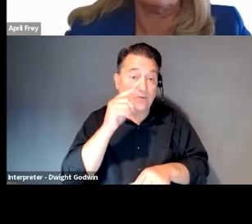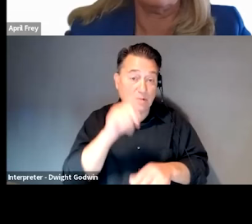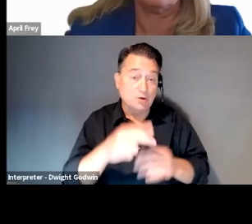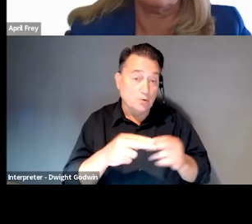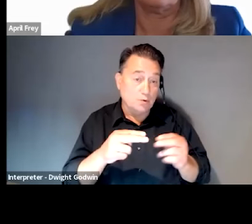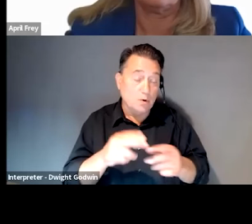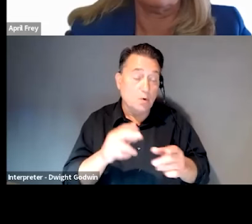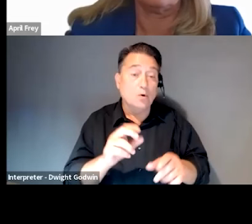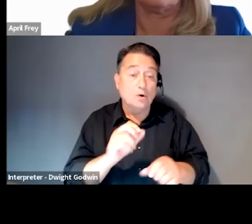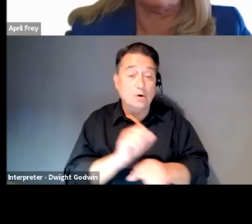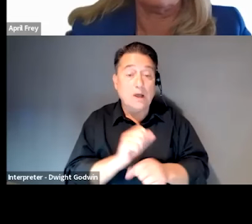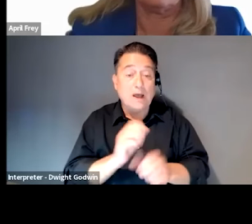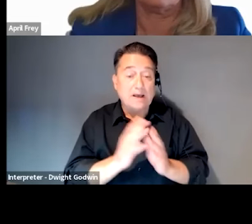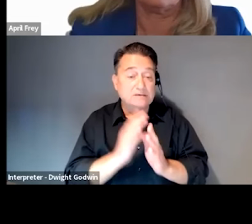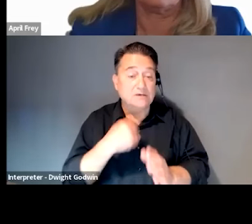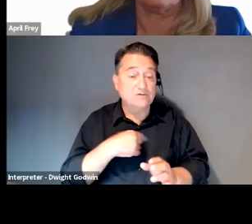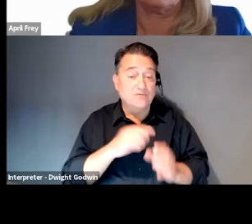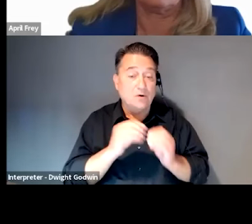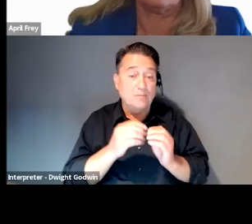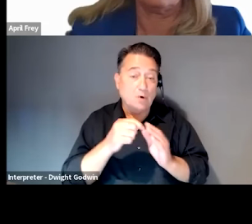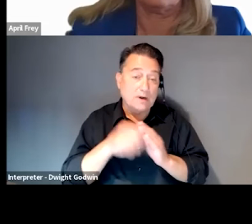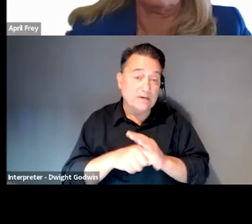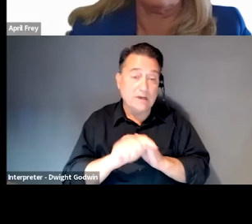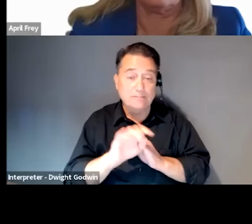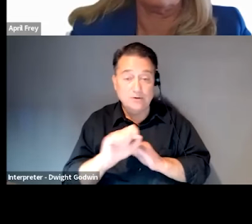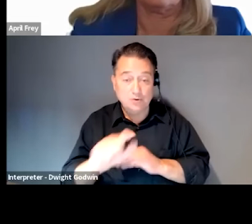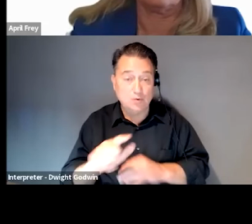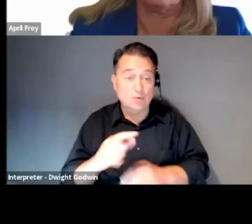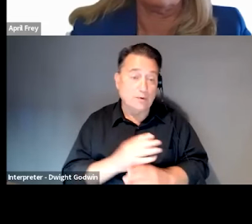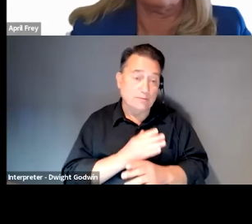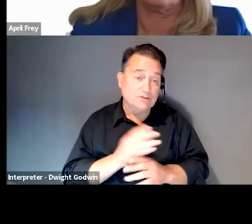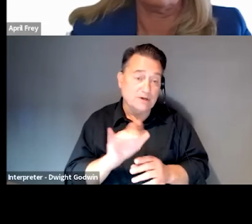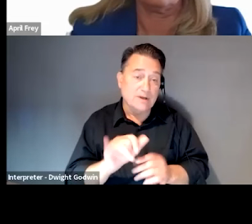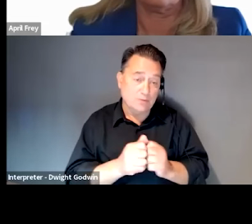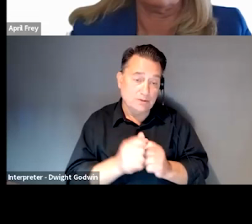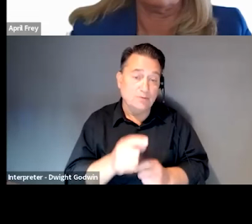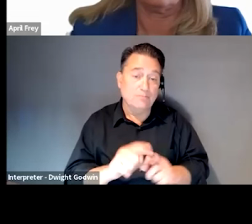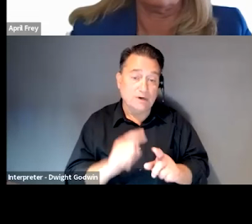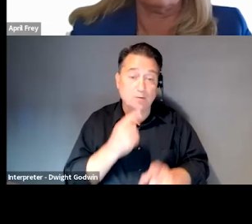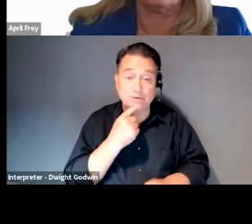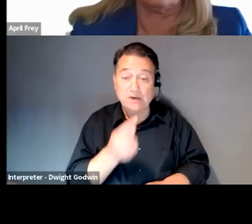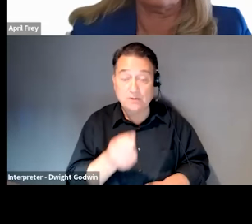or you can ask us for the more in depth tool and we'll share that with you. But I will tell you, to do this,